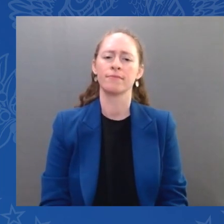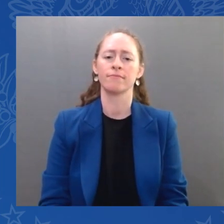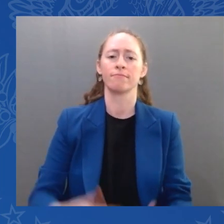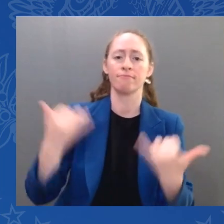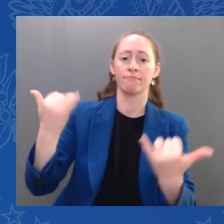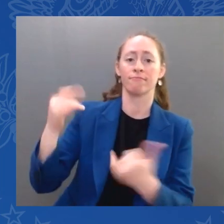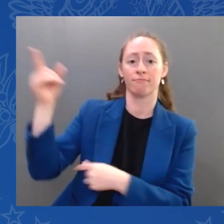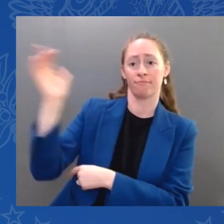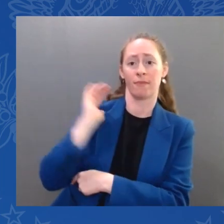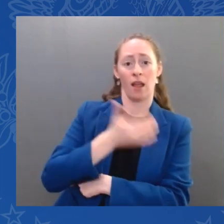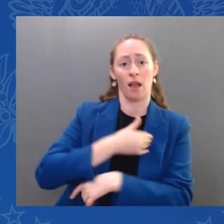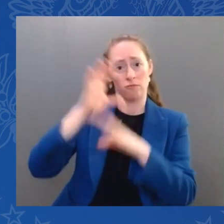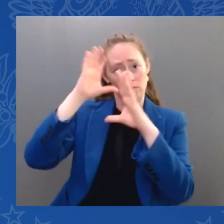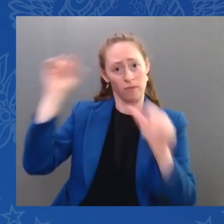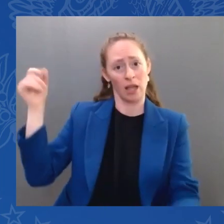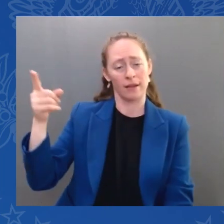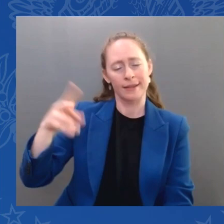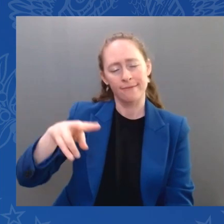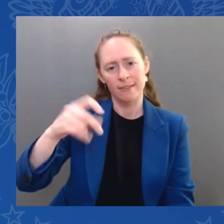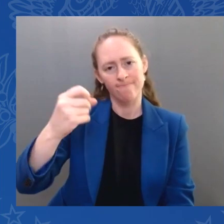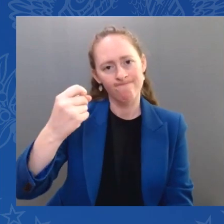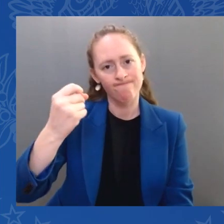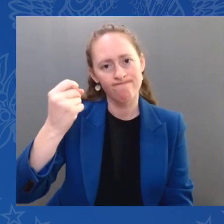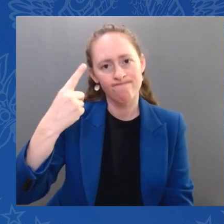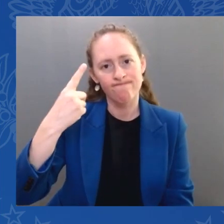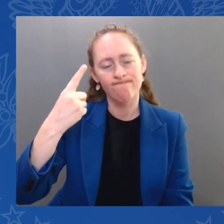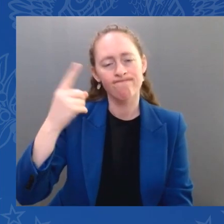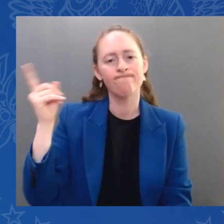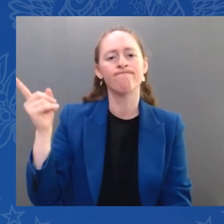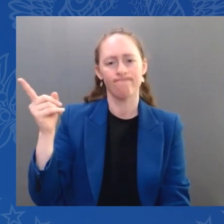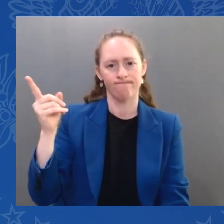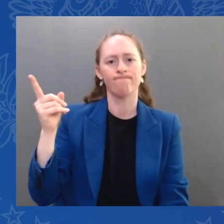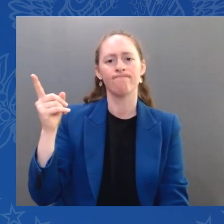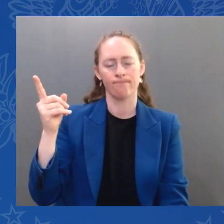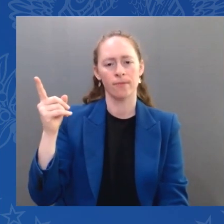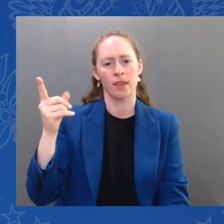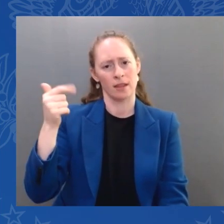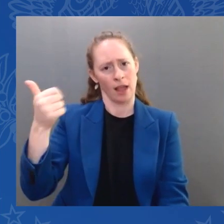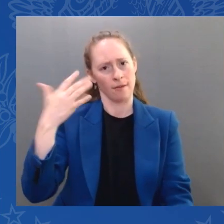for the soul of our nation. A president who, through his own trauma